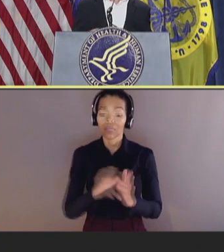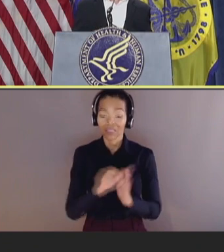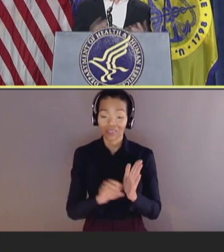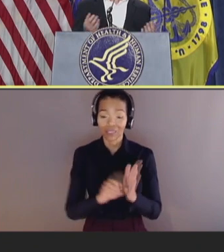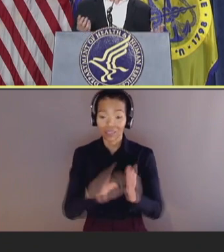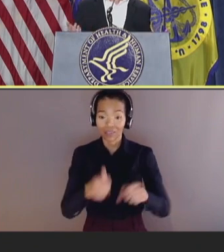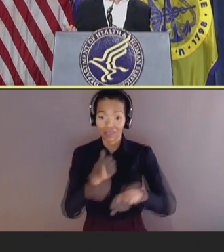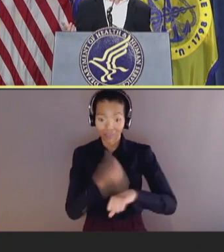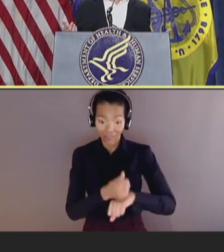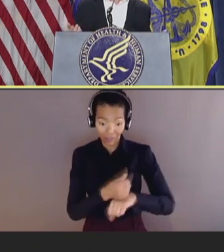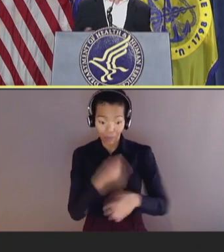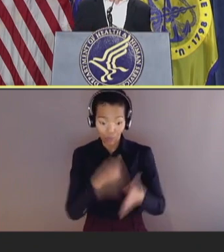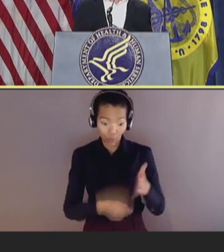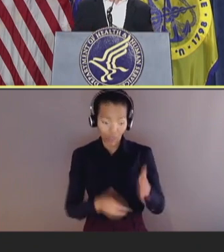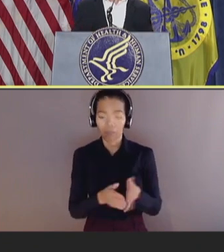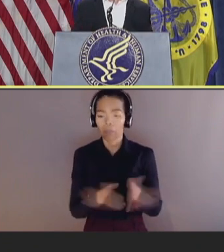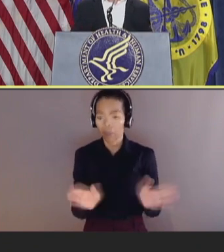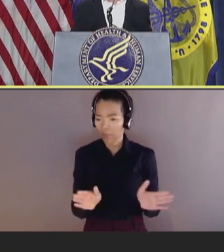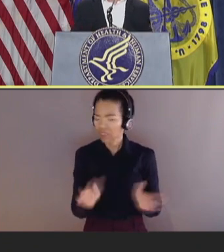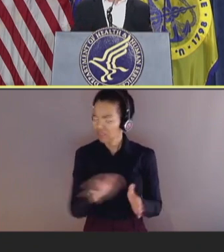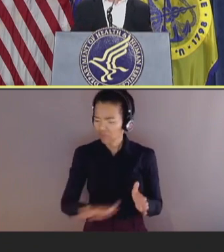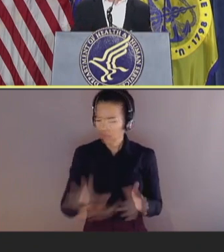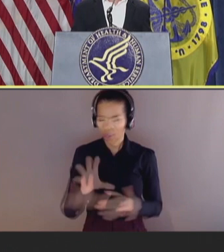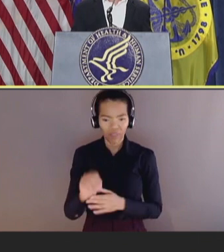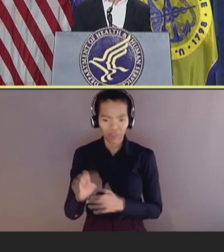and it's published across all 50 states, in the district in Puerto Rico.